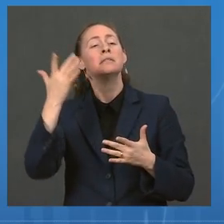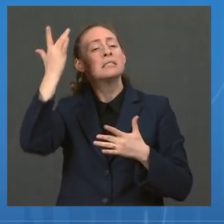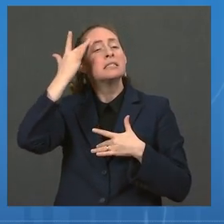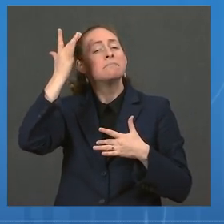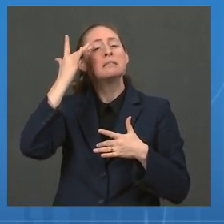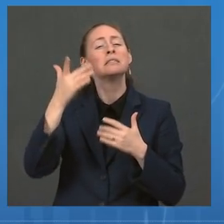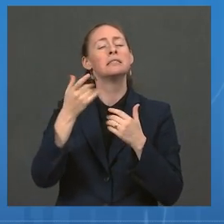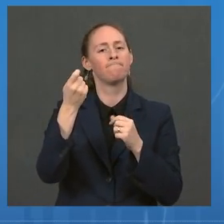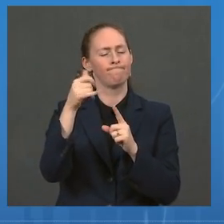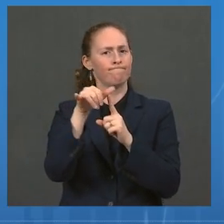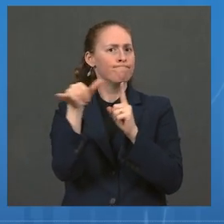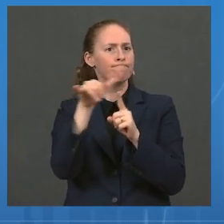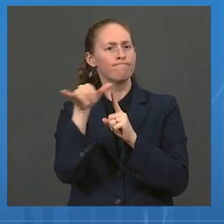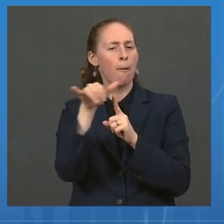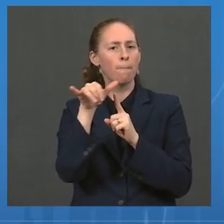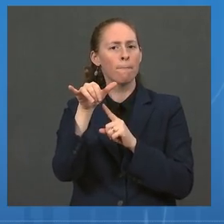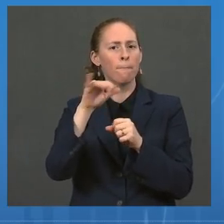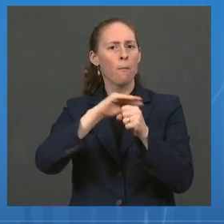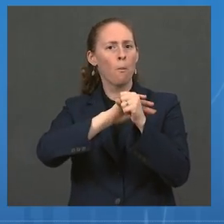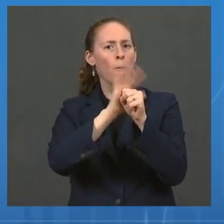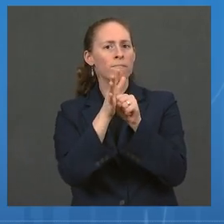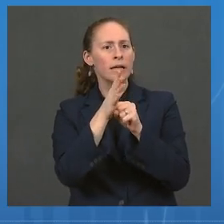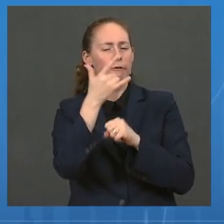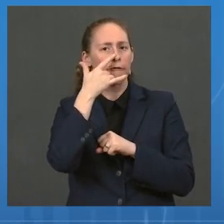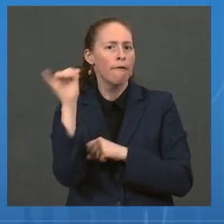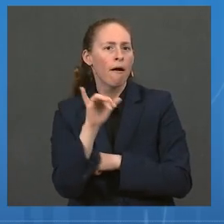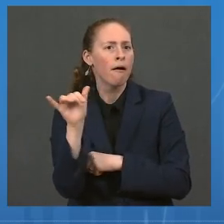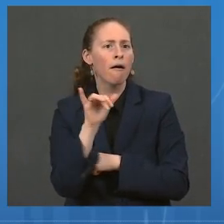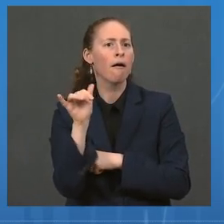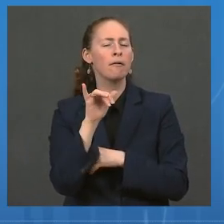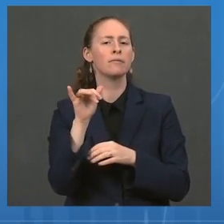which can lead to additional needs for flu and COVID testing,